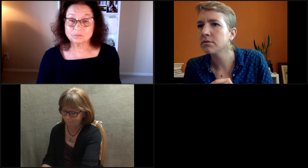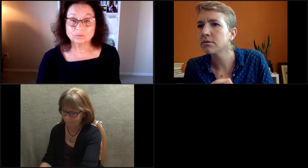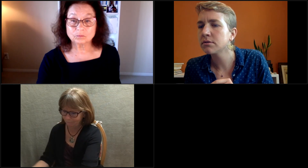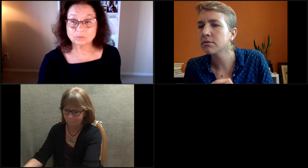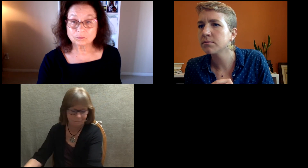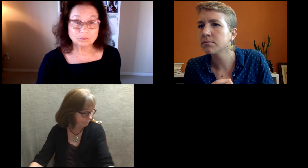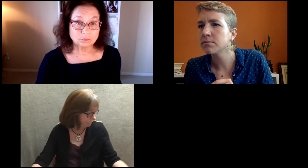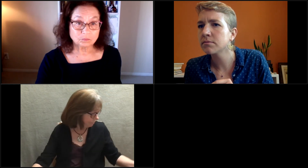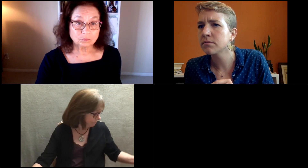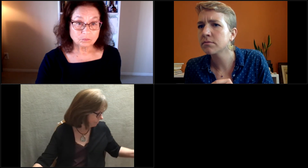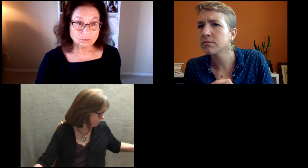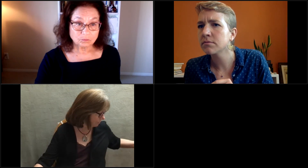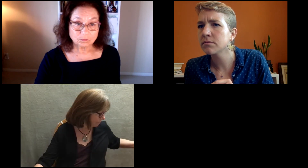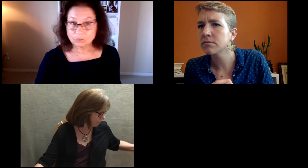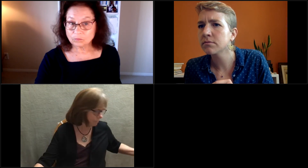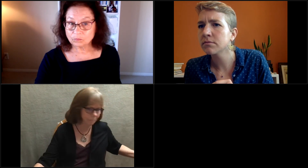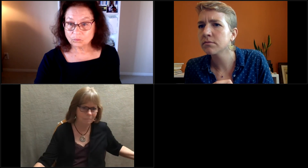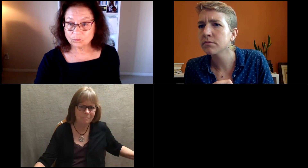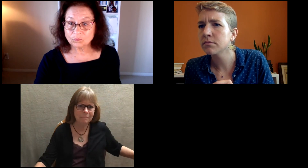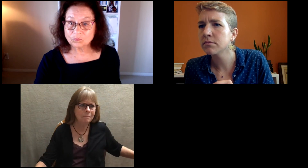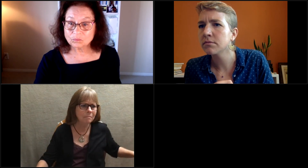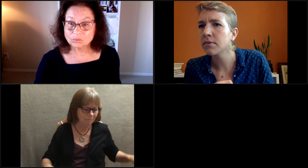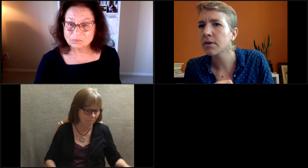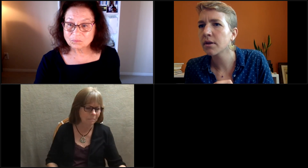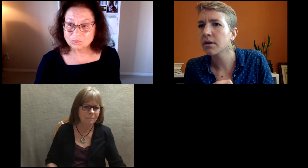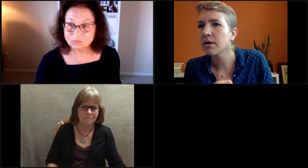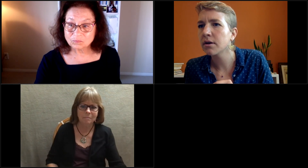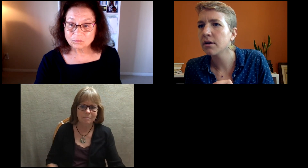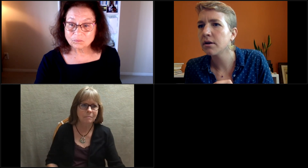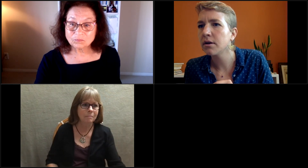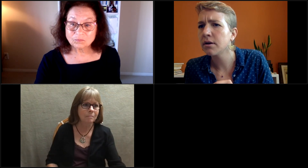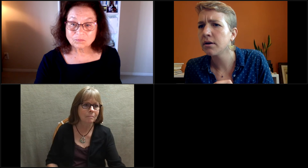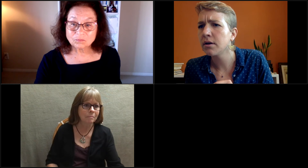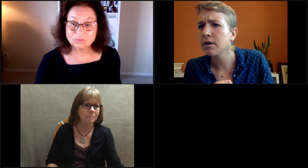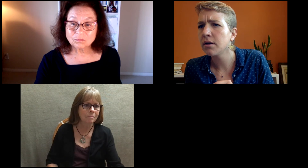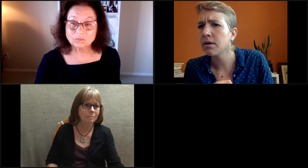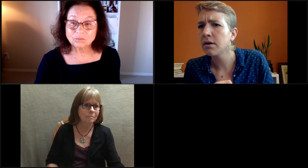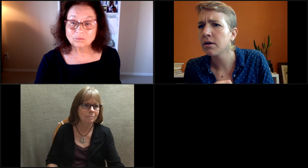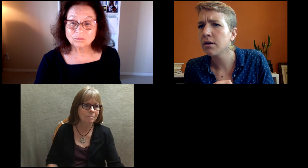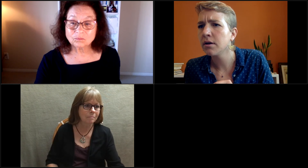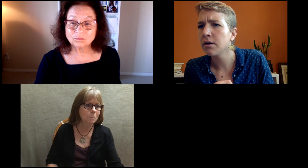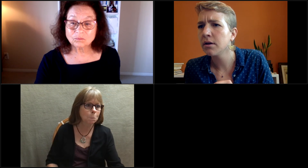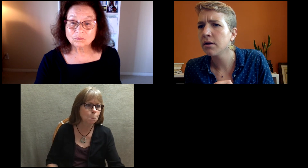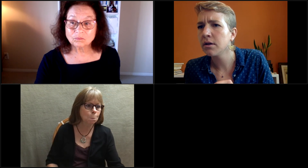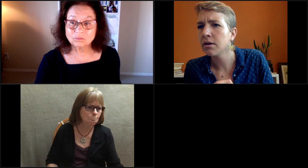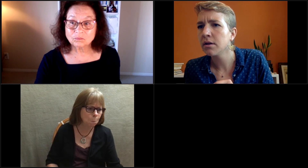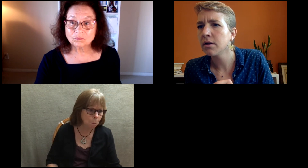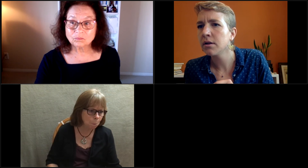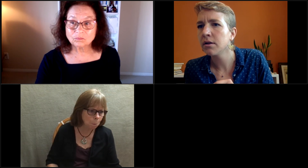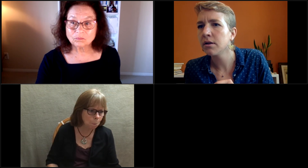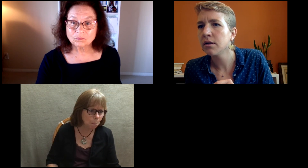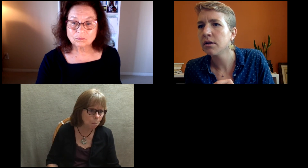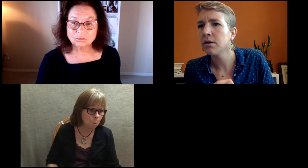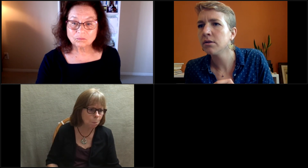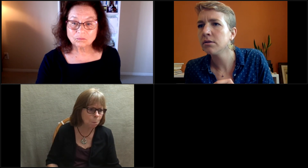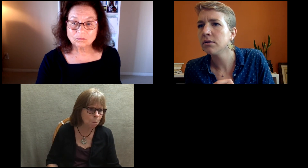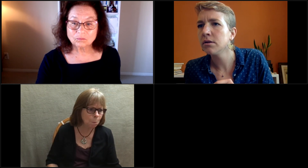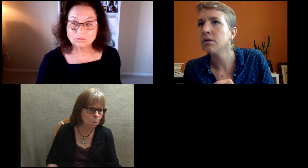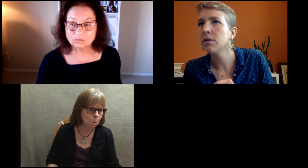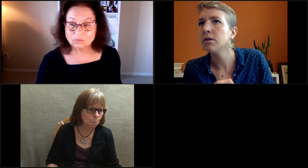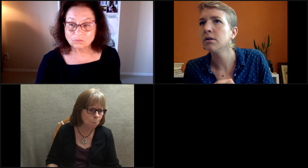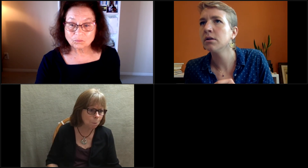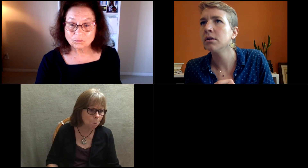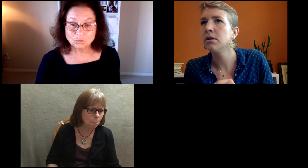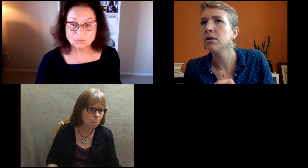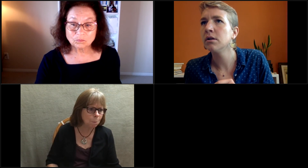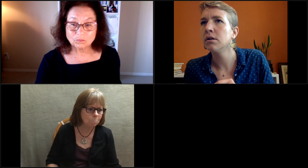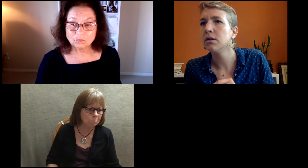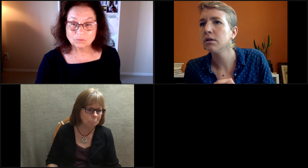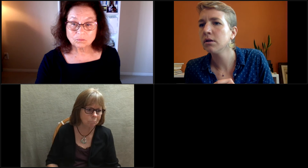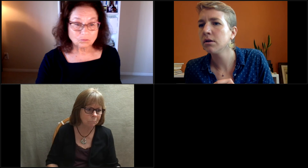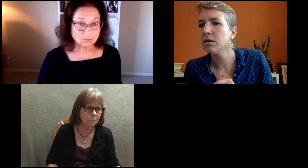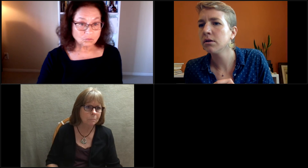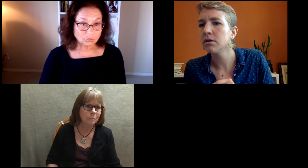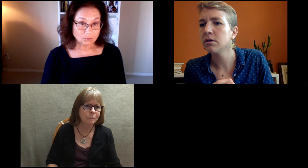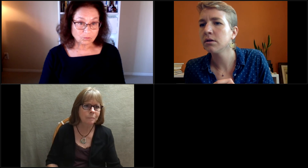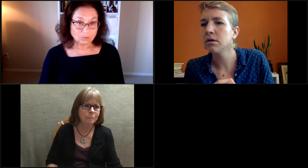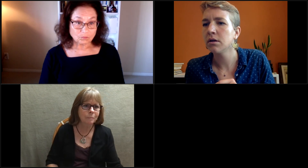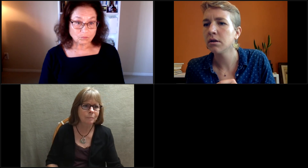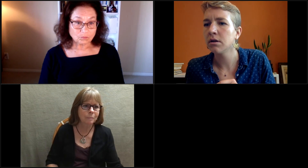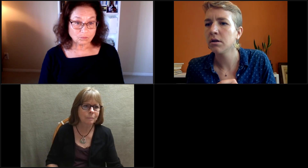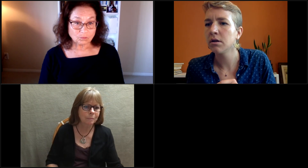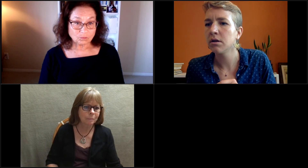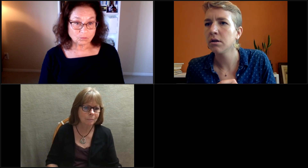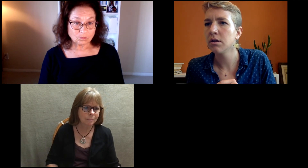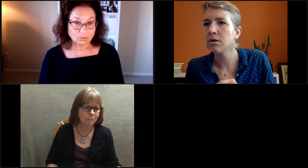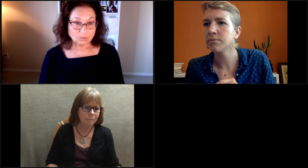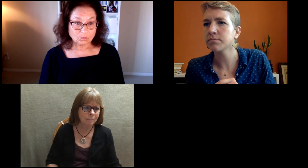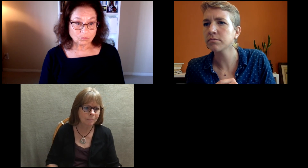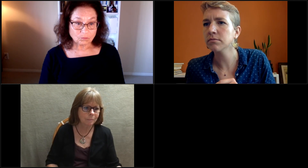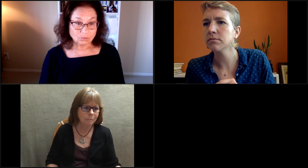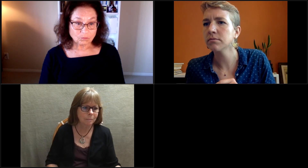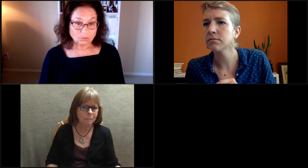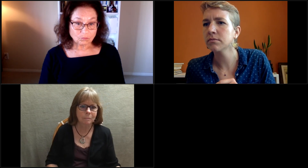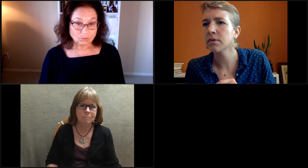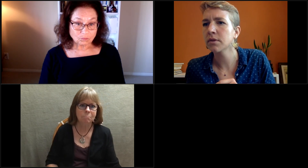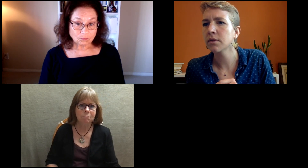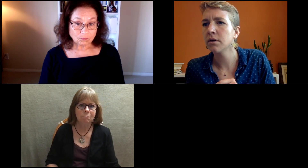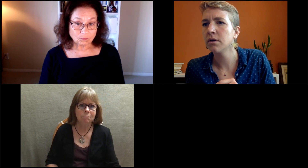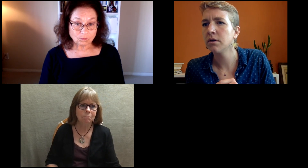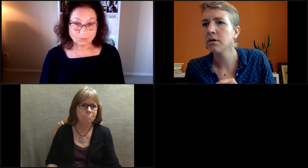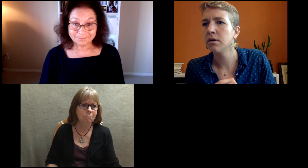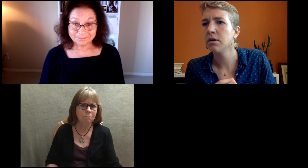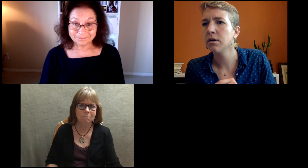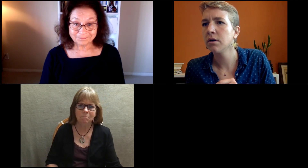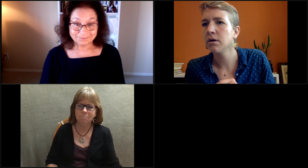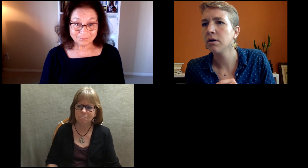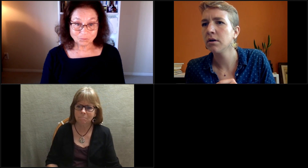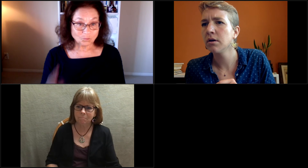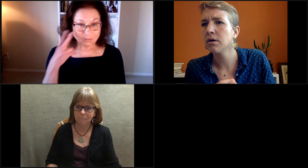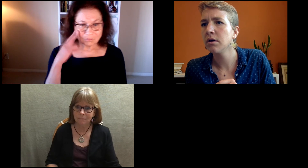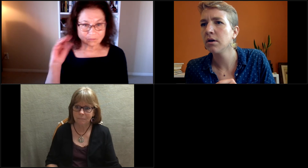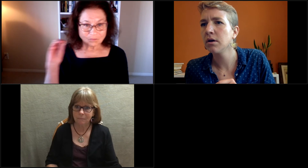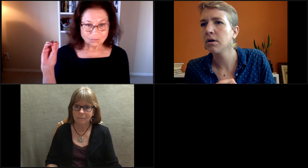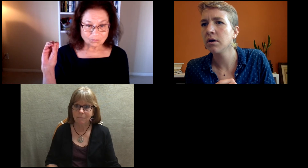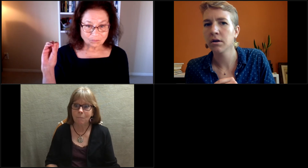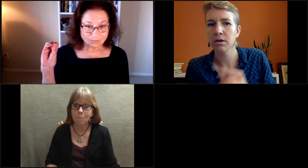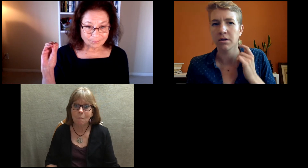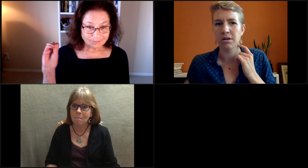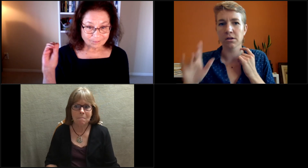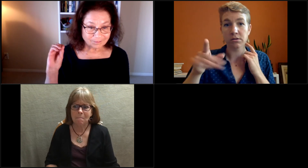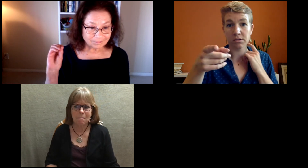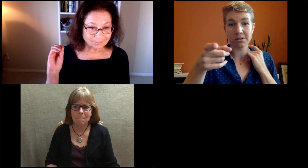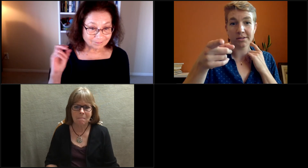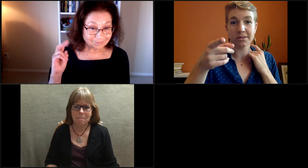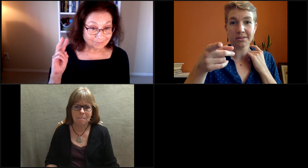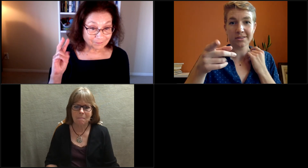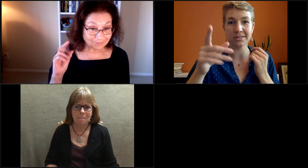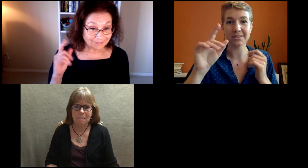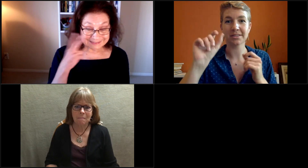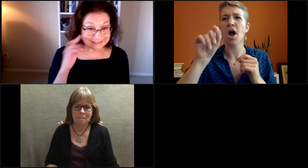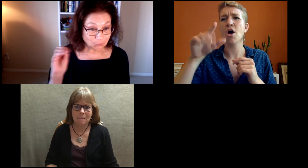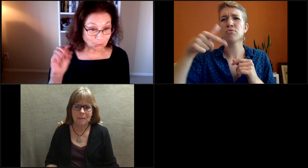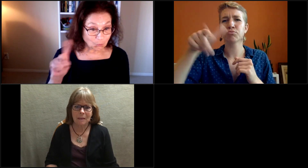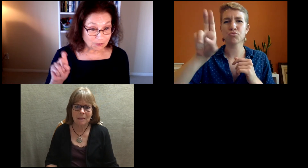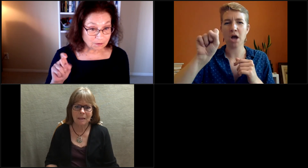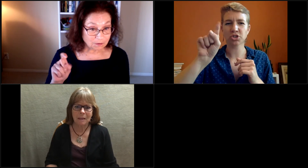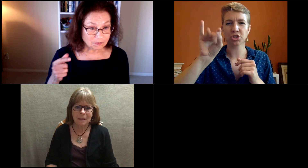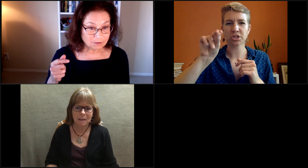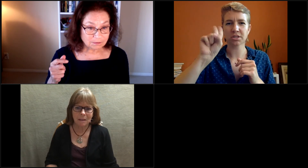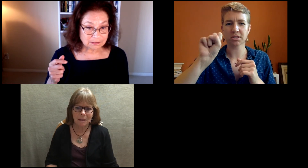(I’ll just get the questions…)